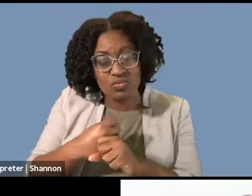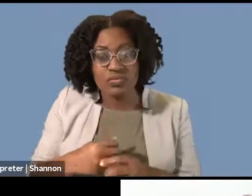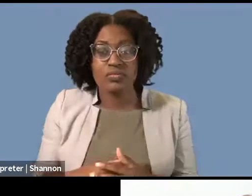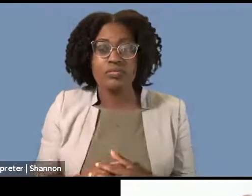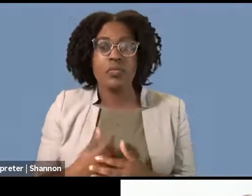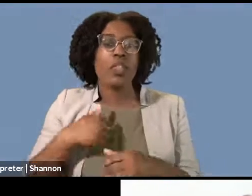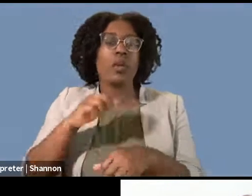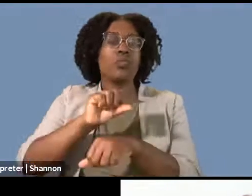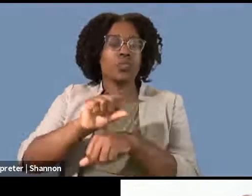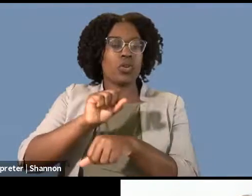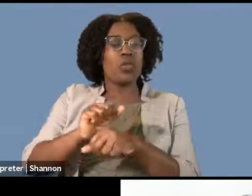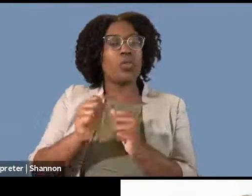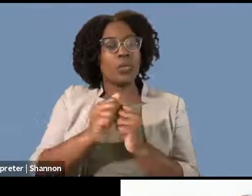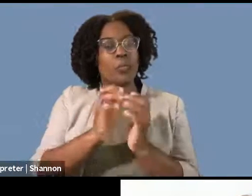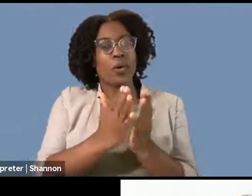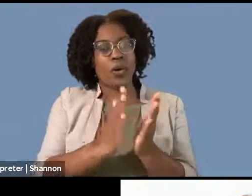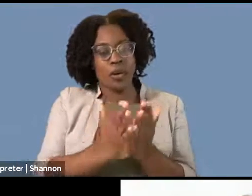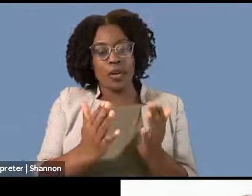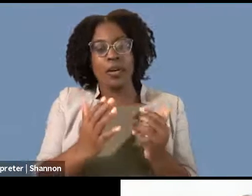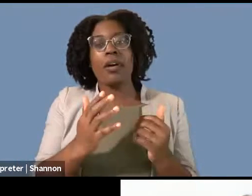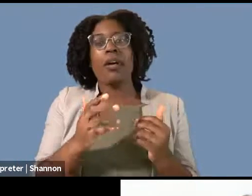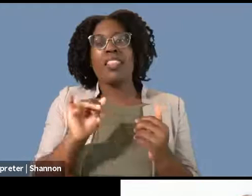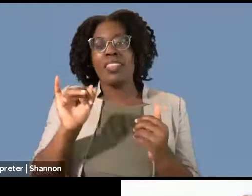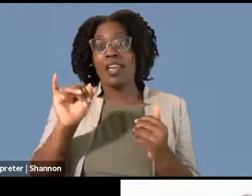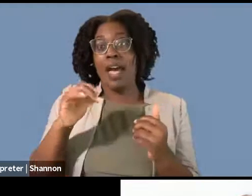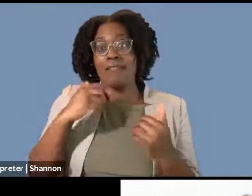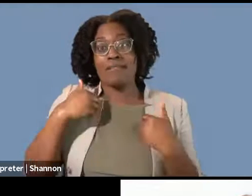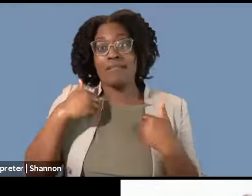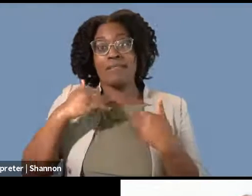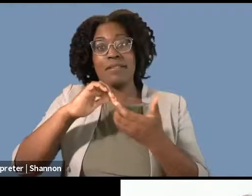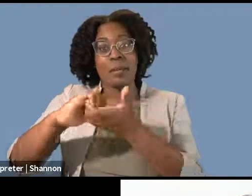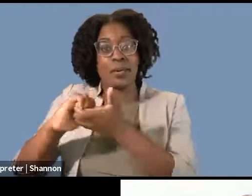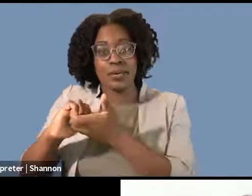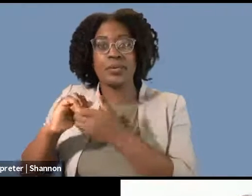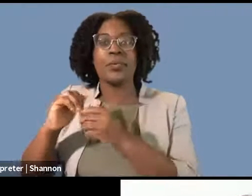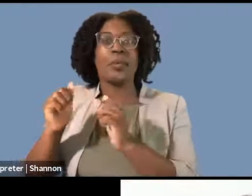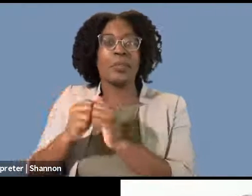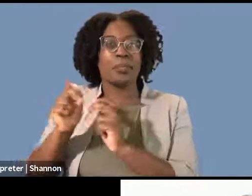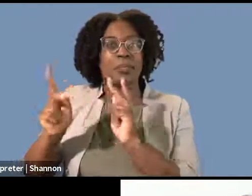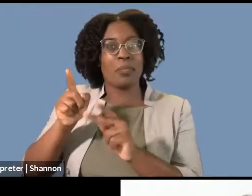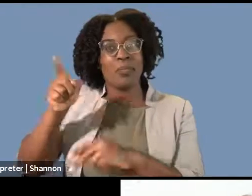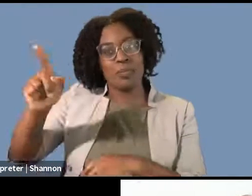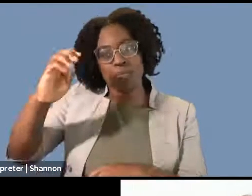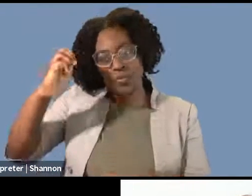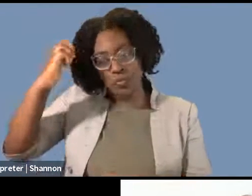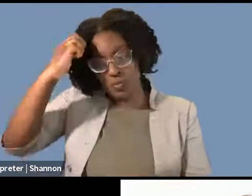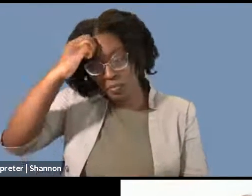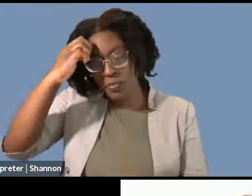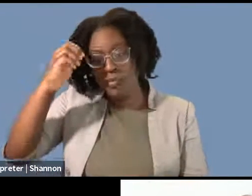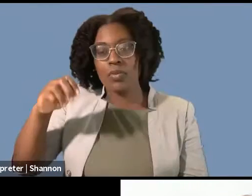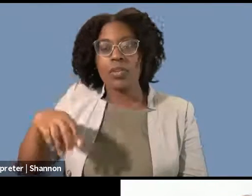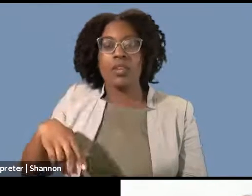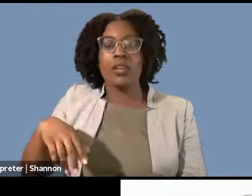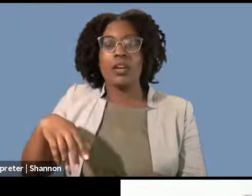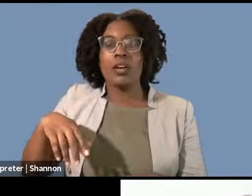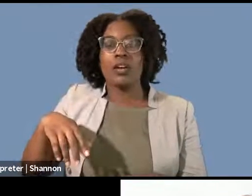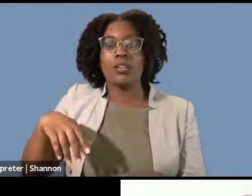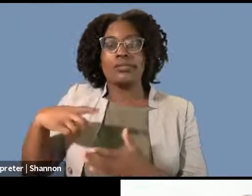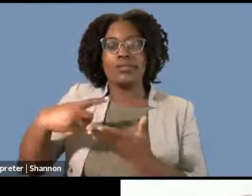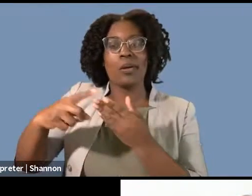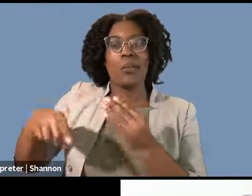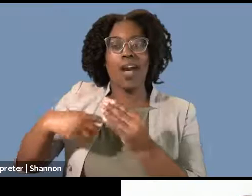directive in Europe as part of the European Union. That is important because we have to understand